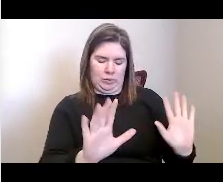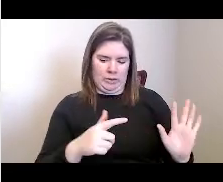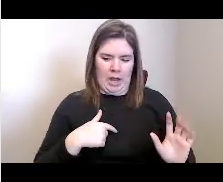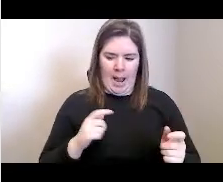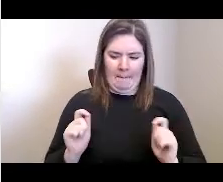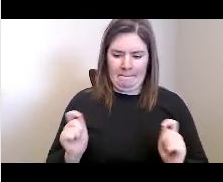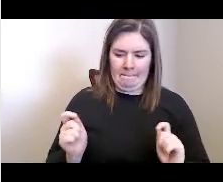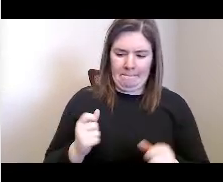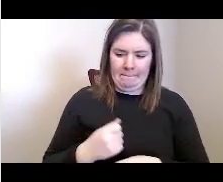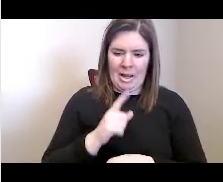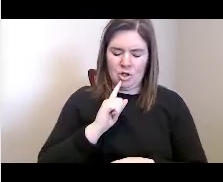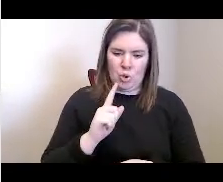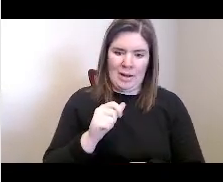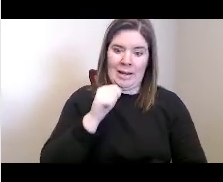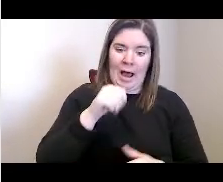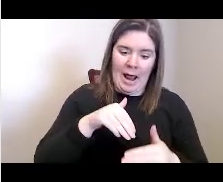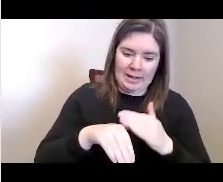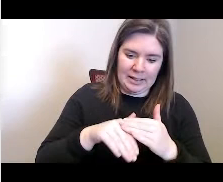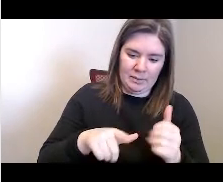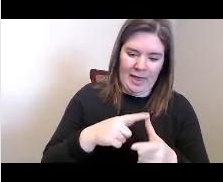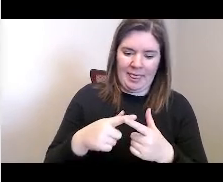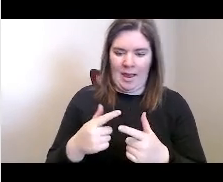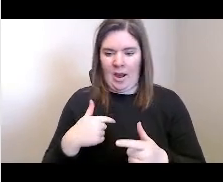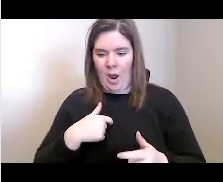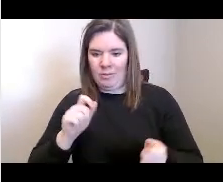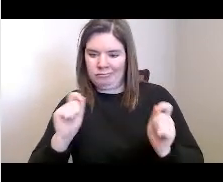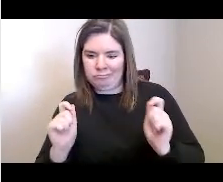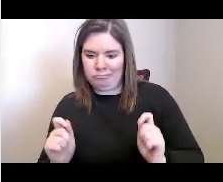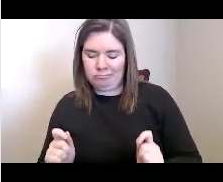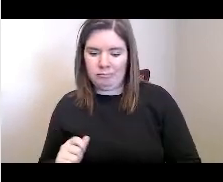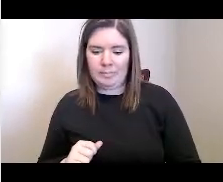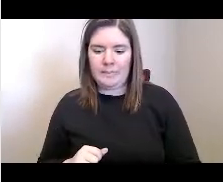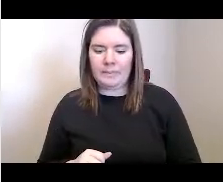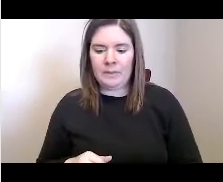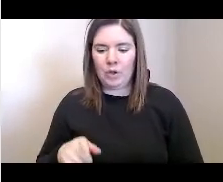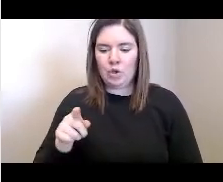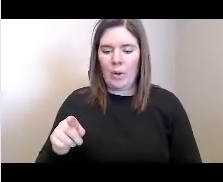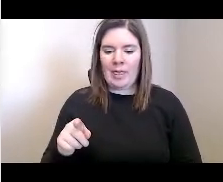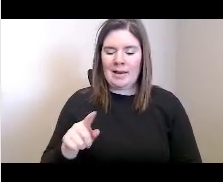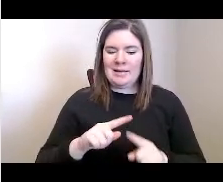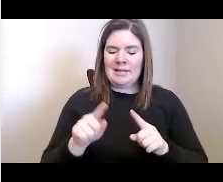steps for the principles of web accessibility. We've got perceivable,